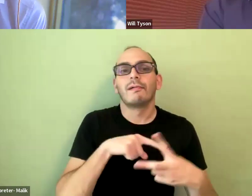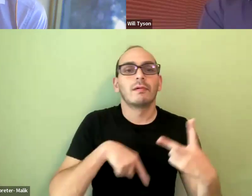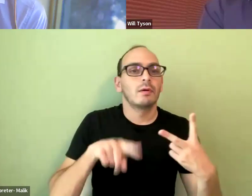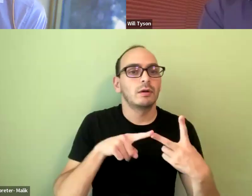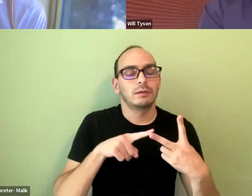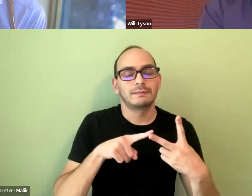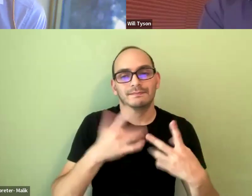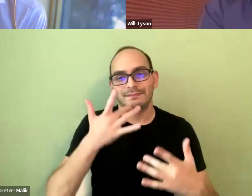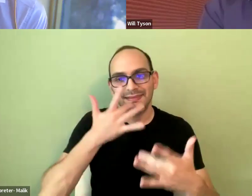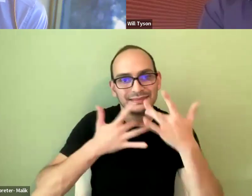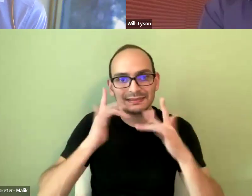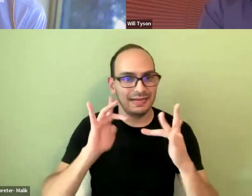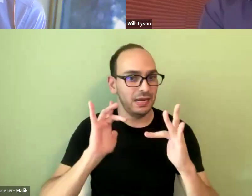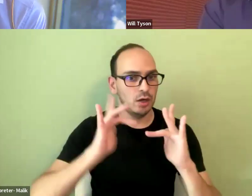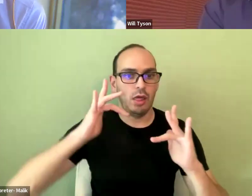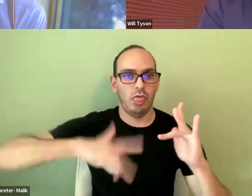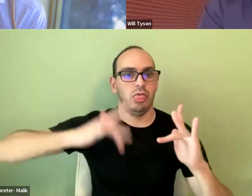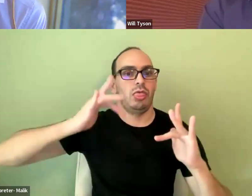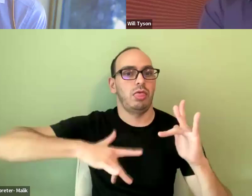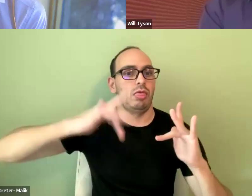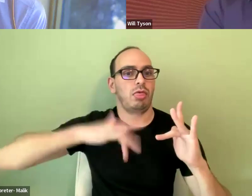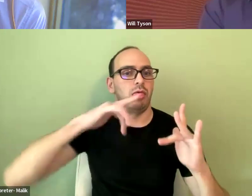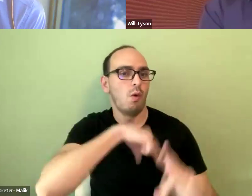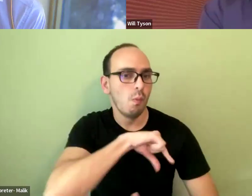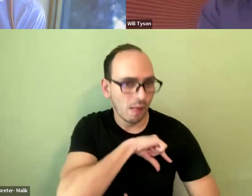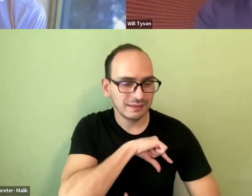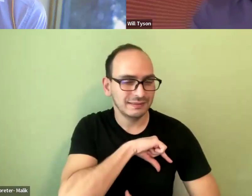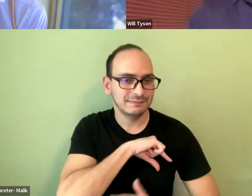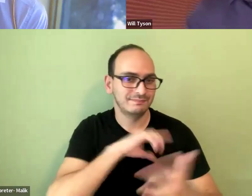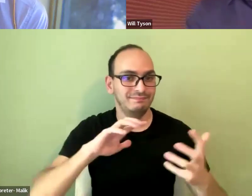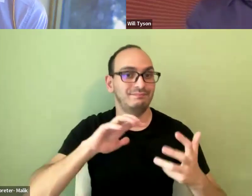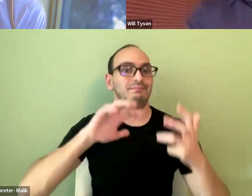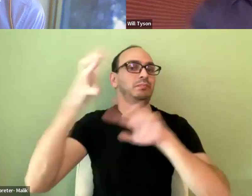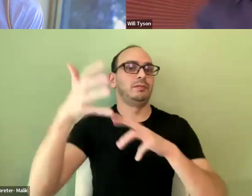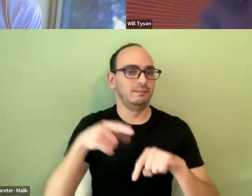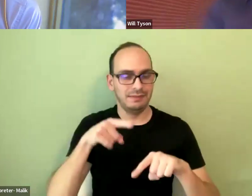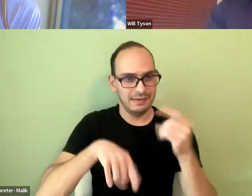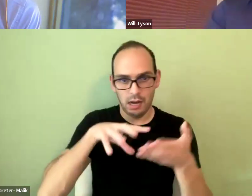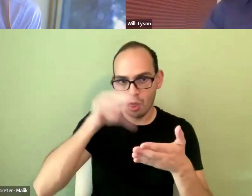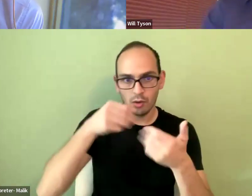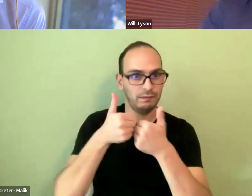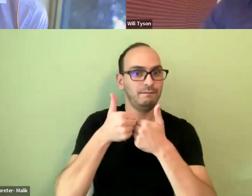insufficient Internet or poor Internet quality that might hamper their abilities to learn at a distance.